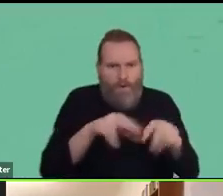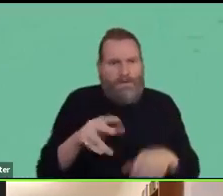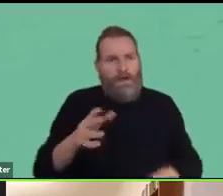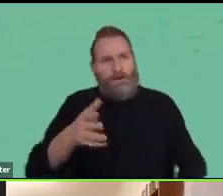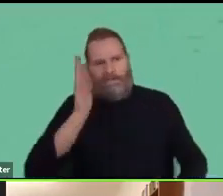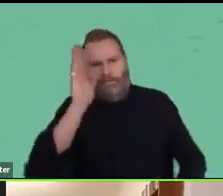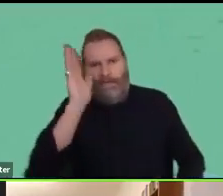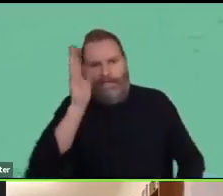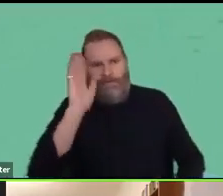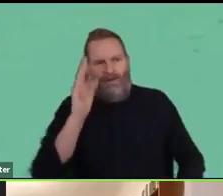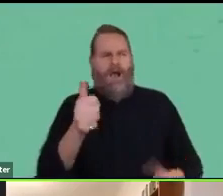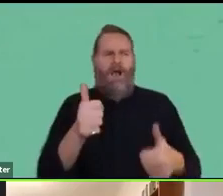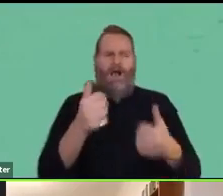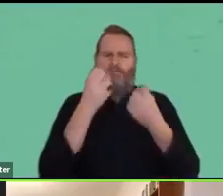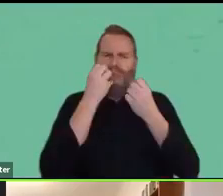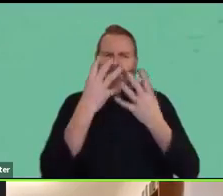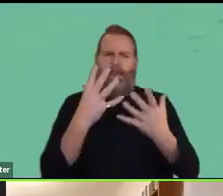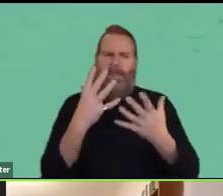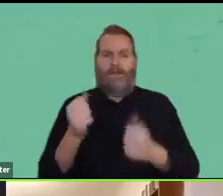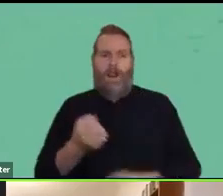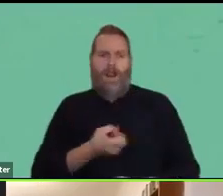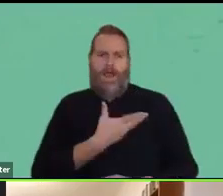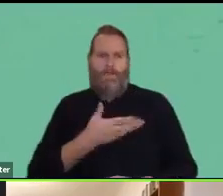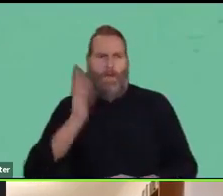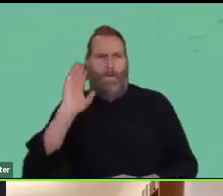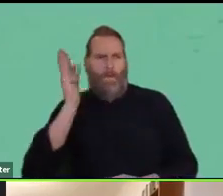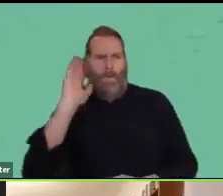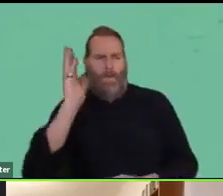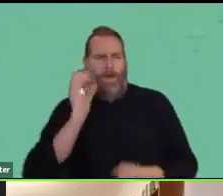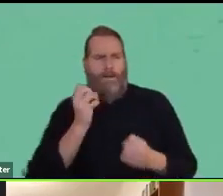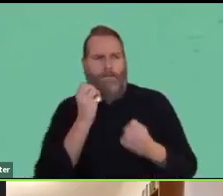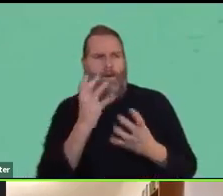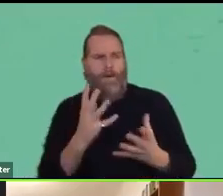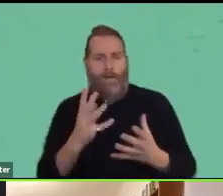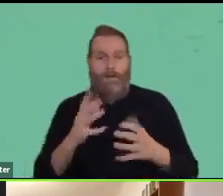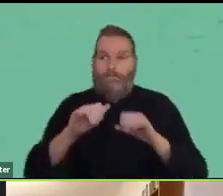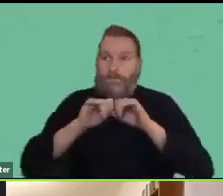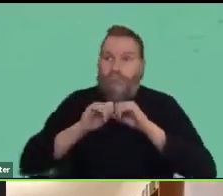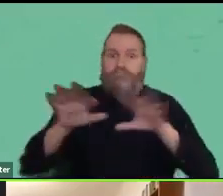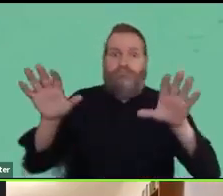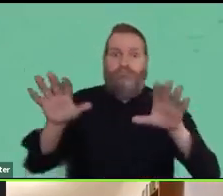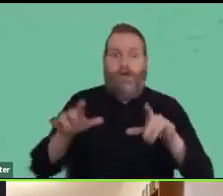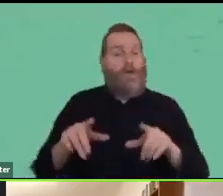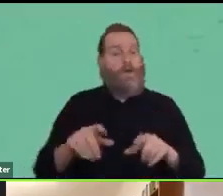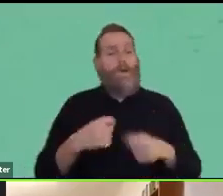behalf and we've got to make it clear that we're just not prepared to accept being treated in this